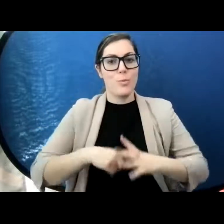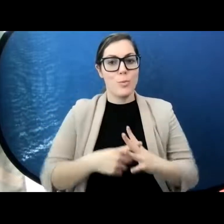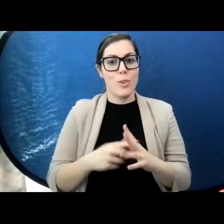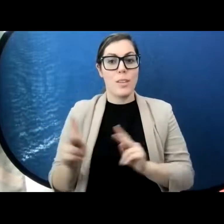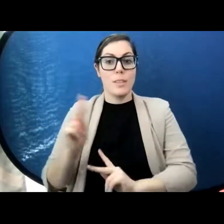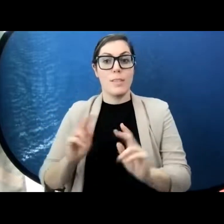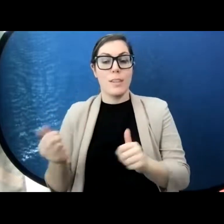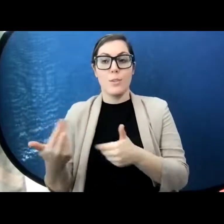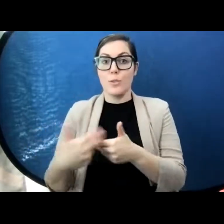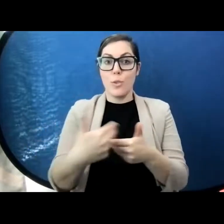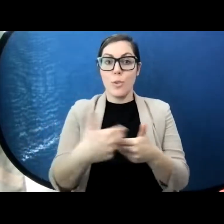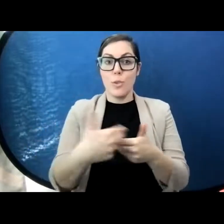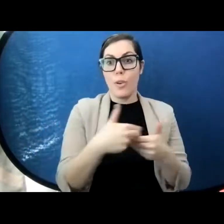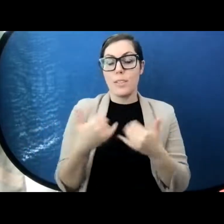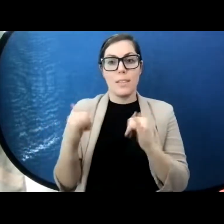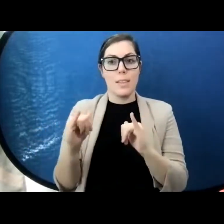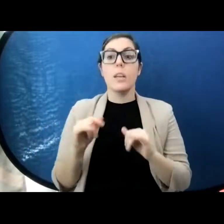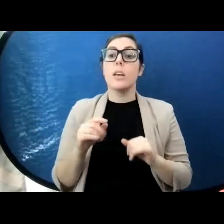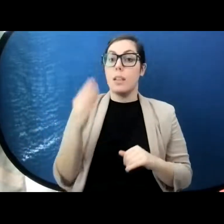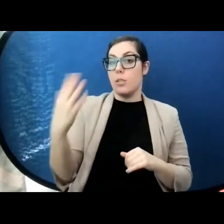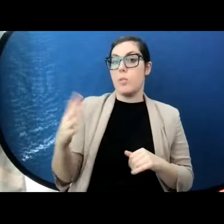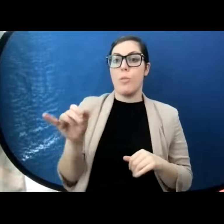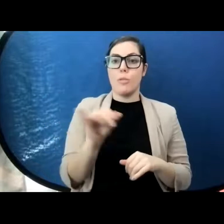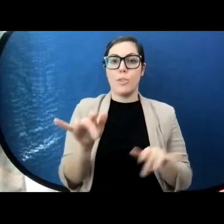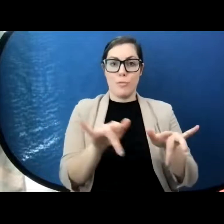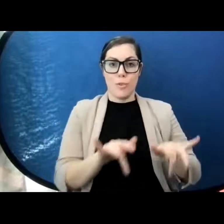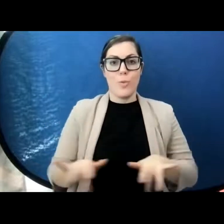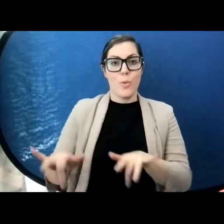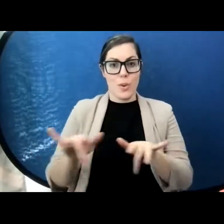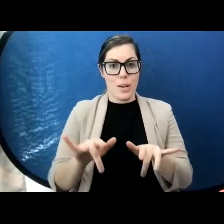come in. We're also recording the Webinar, as well, as you probably know. So the recording